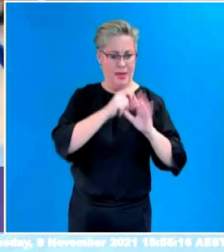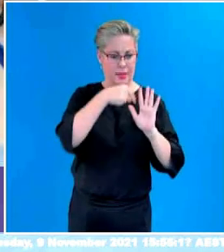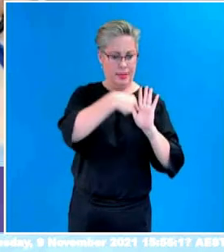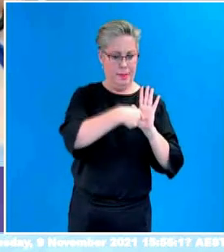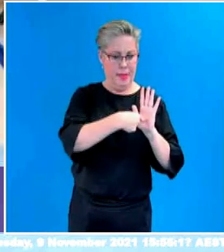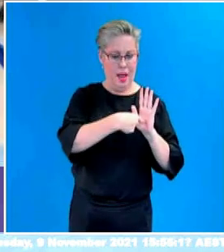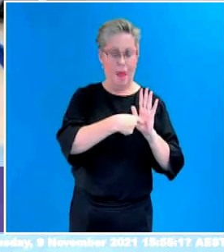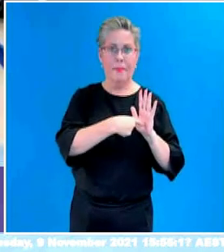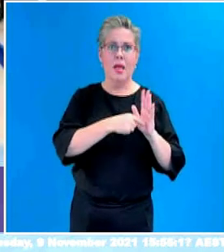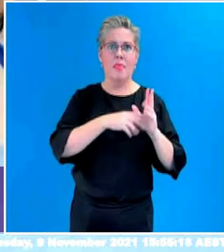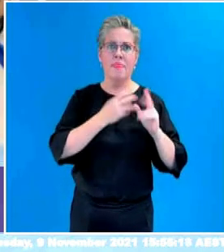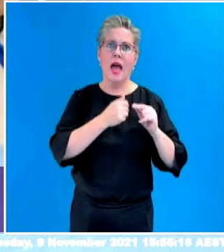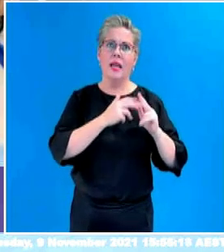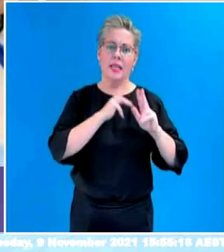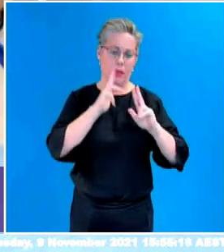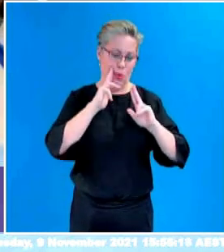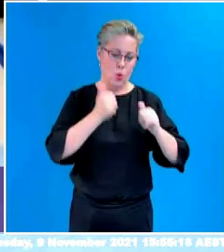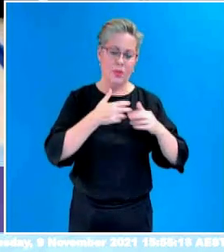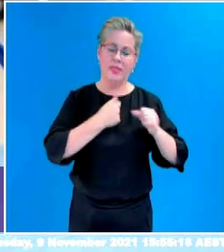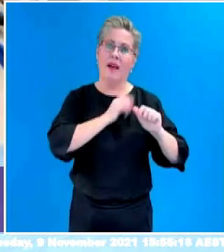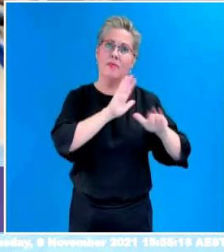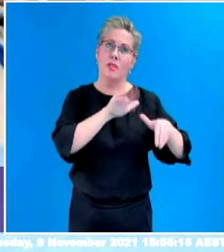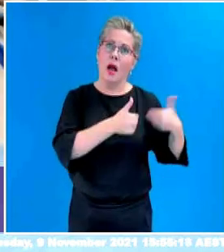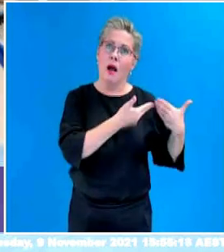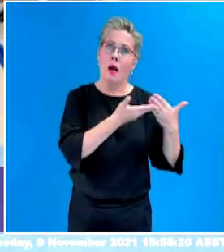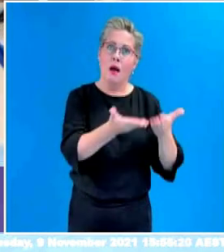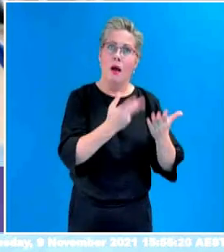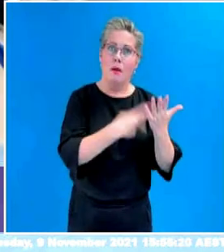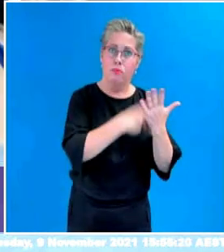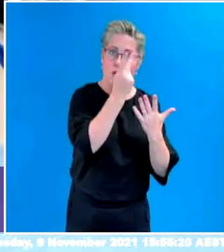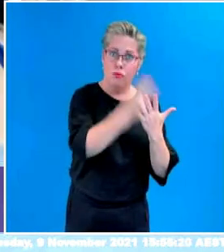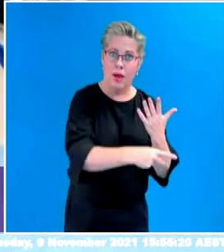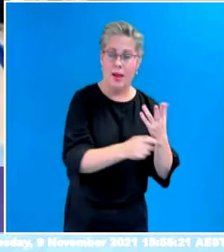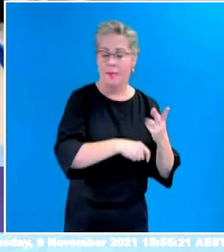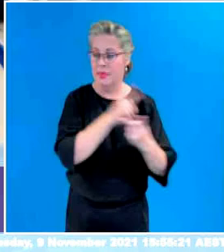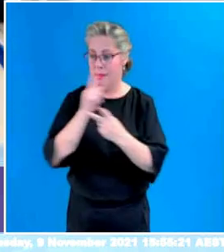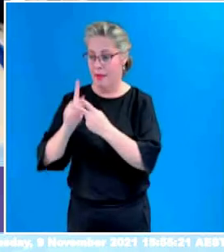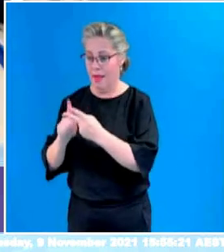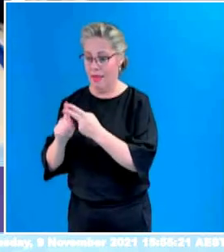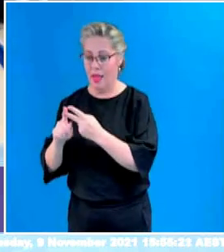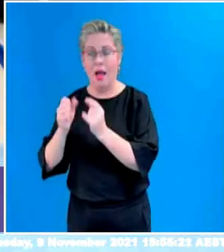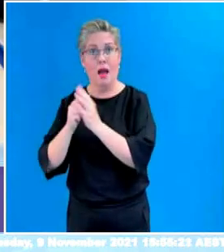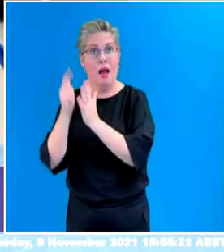services and programs, and making sure that we were bringing those two together was the intention, as I understand it.